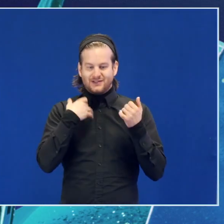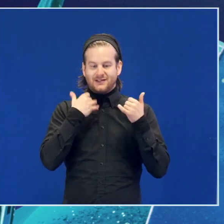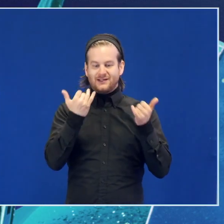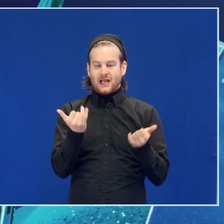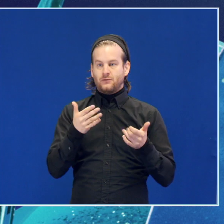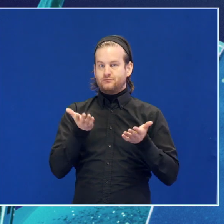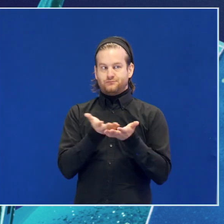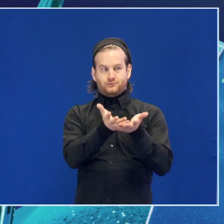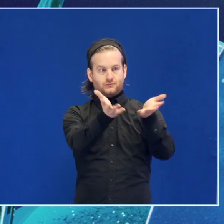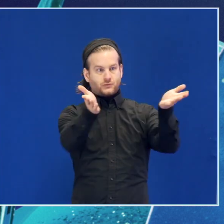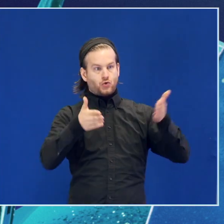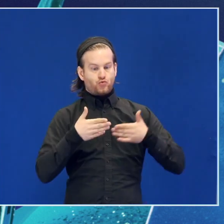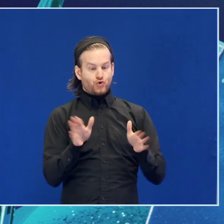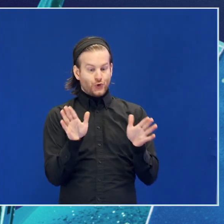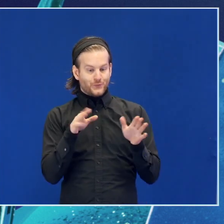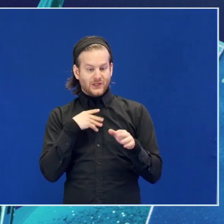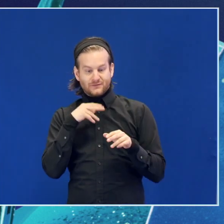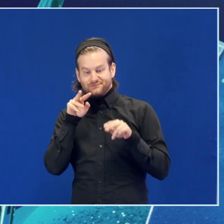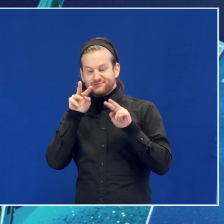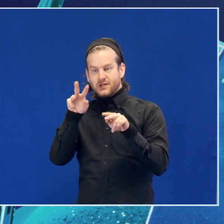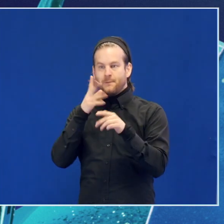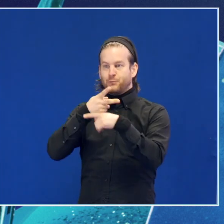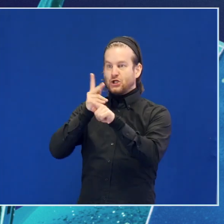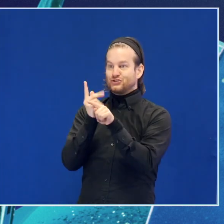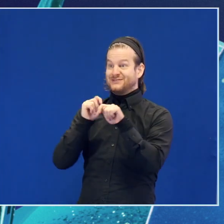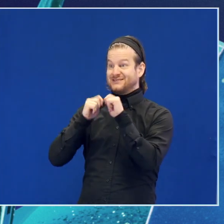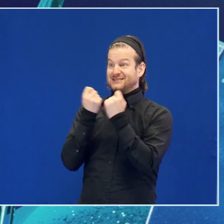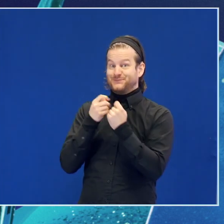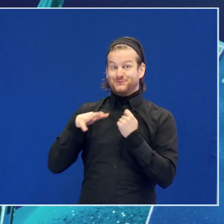and all this, but I thought they'd probably not be too thrilled with that.